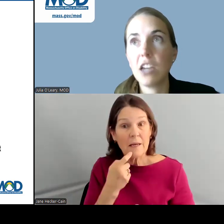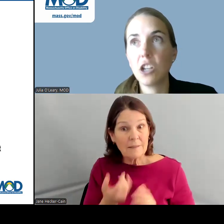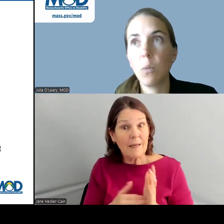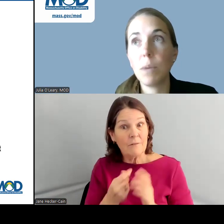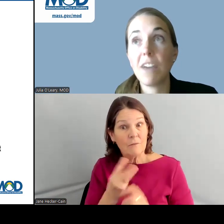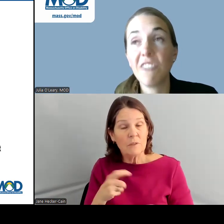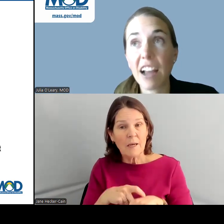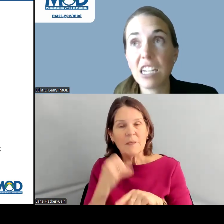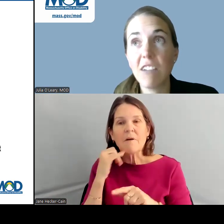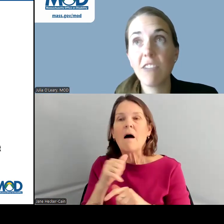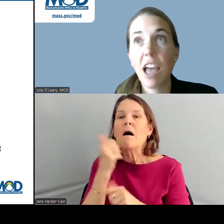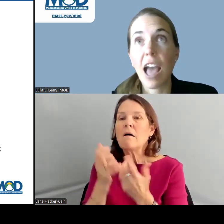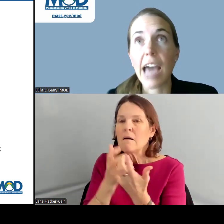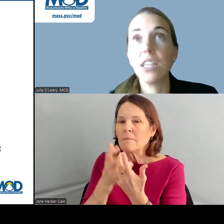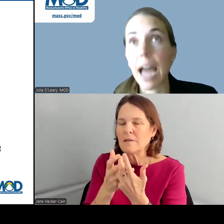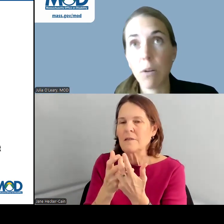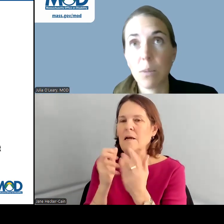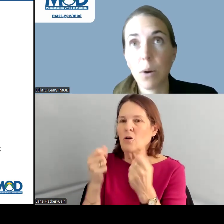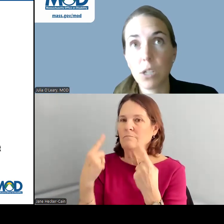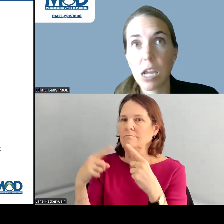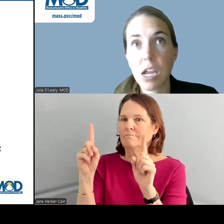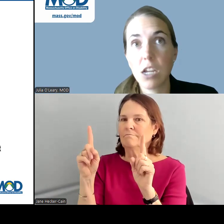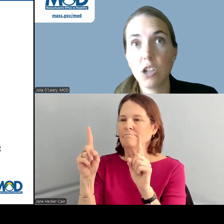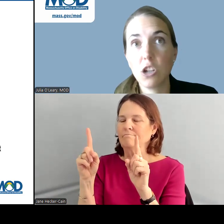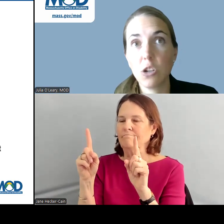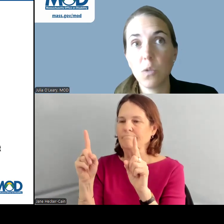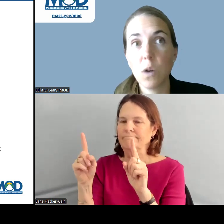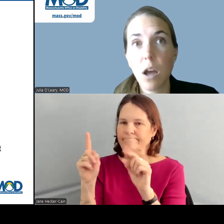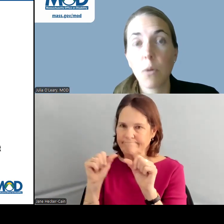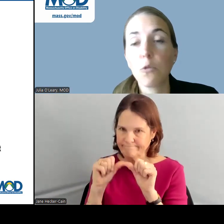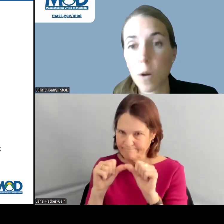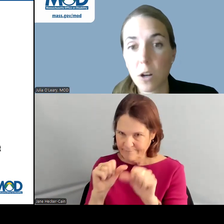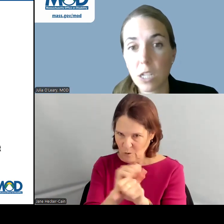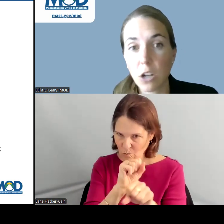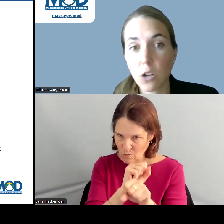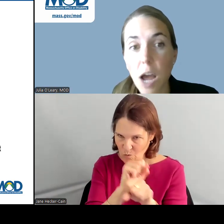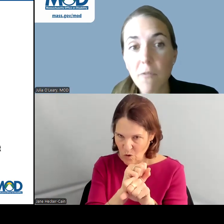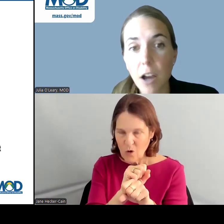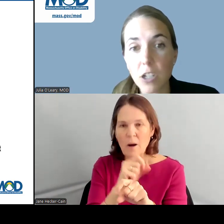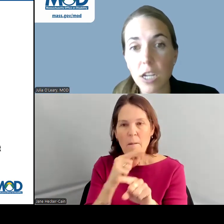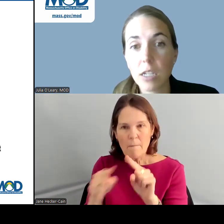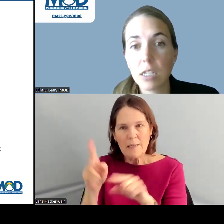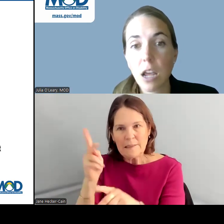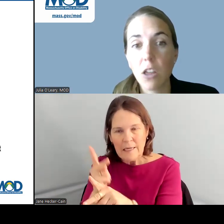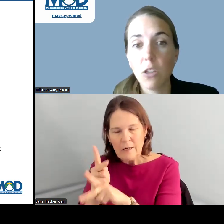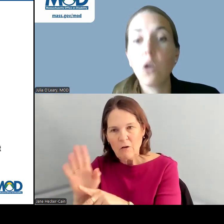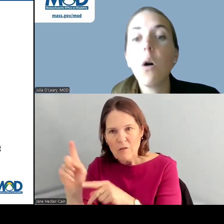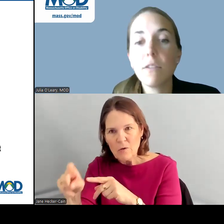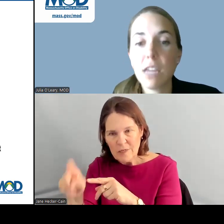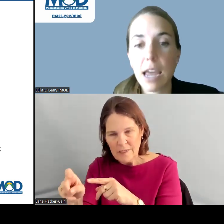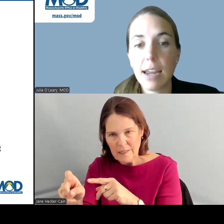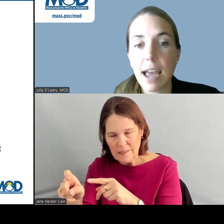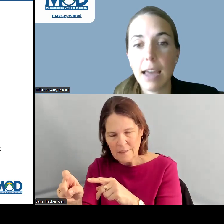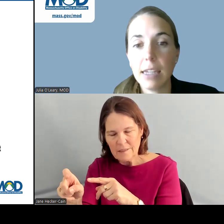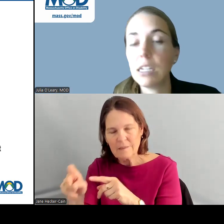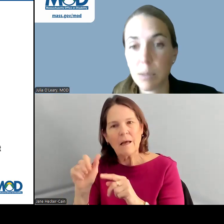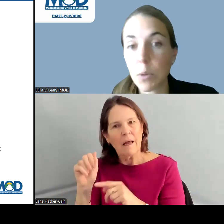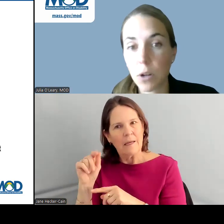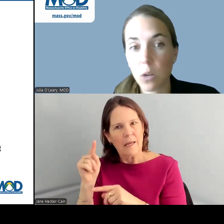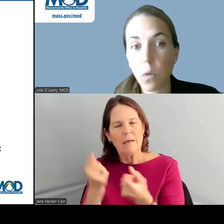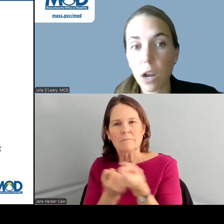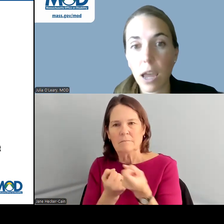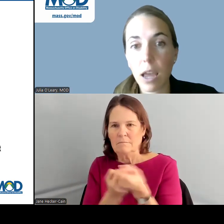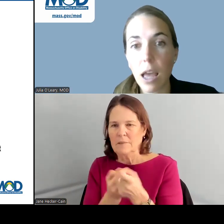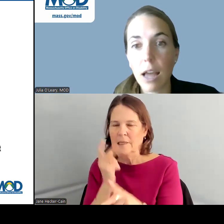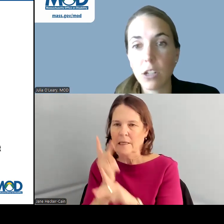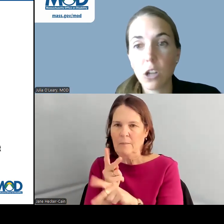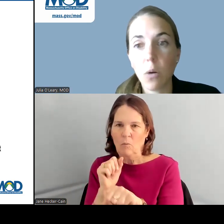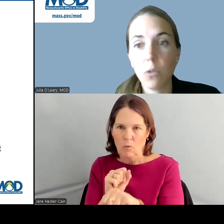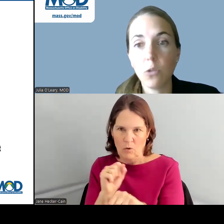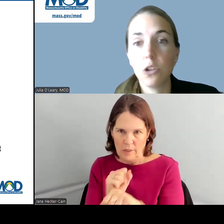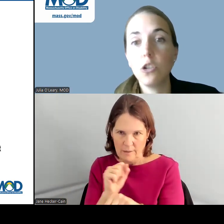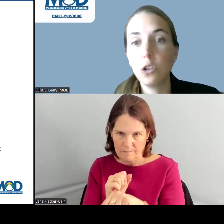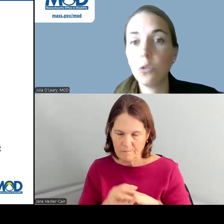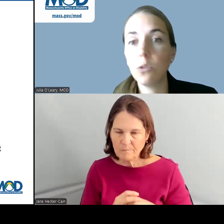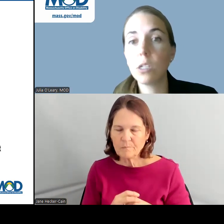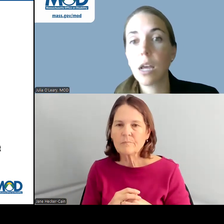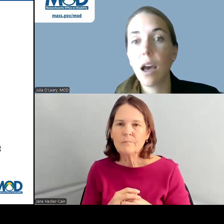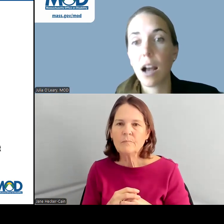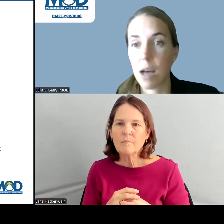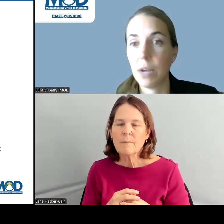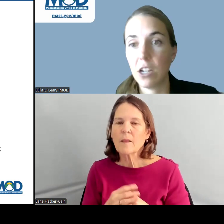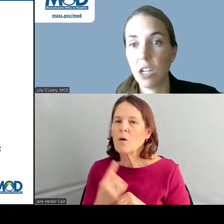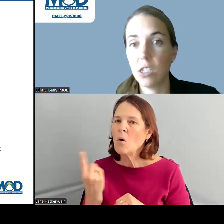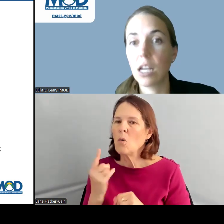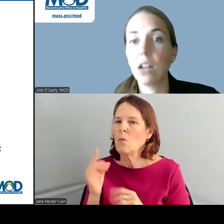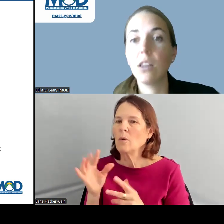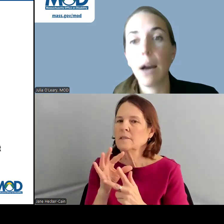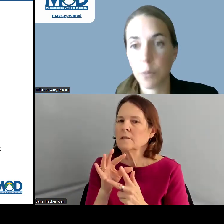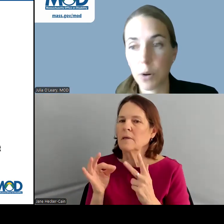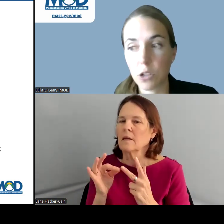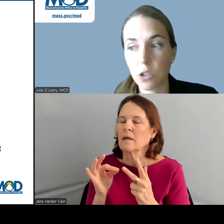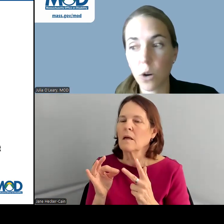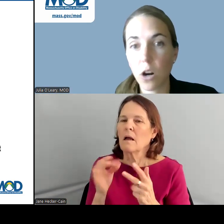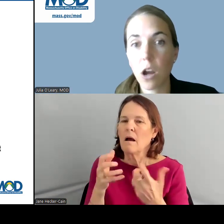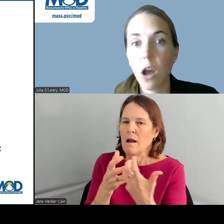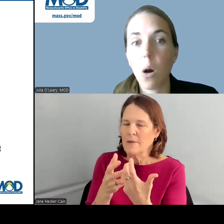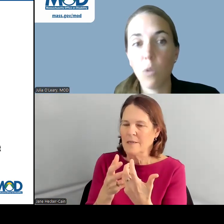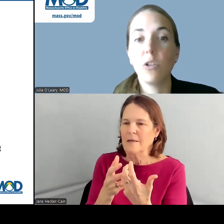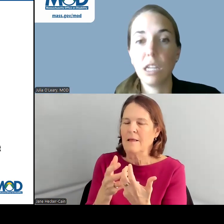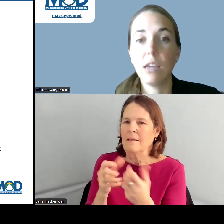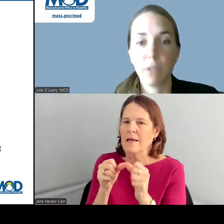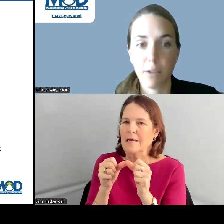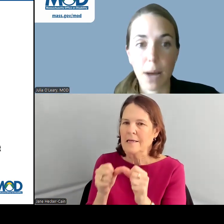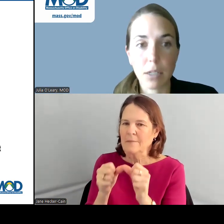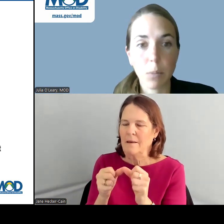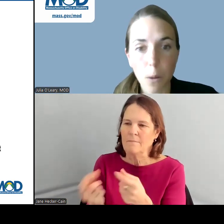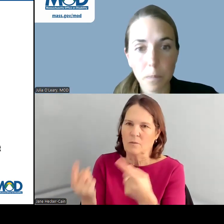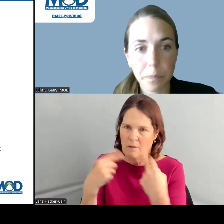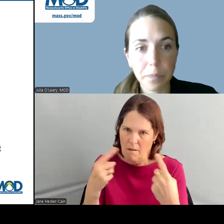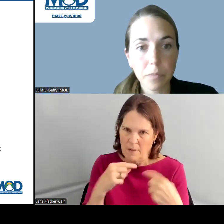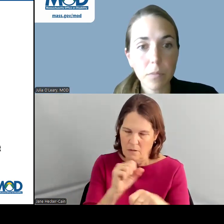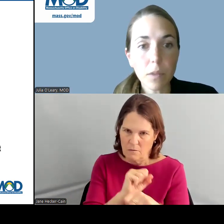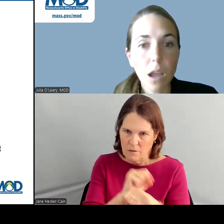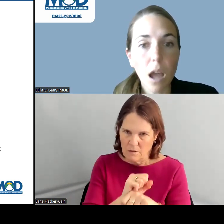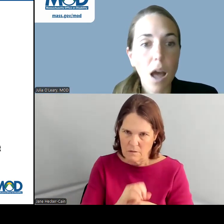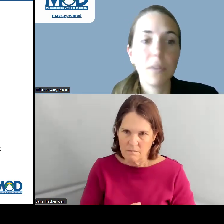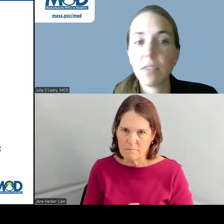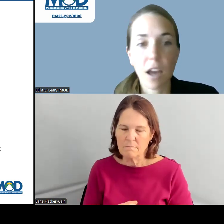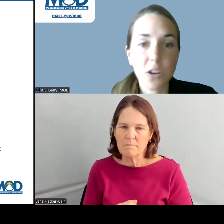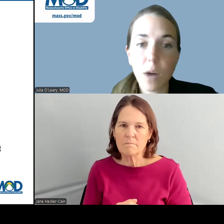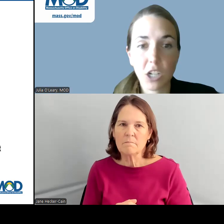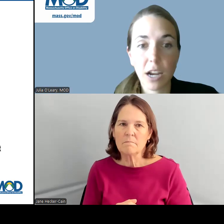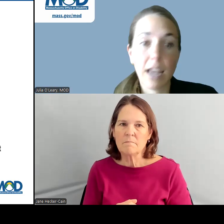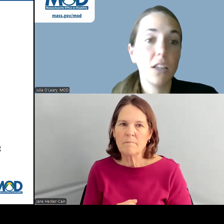And as I've said a few times, if there's another accommodation that will be effective in allowing the person to perform their essential job functions, the goal of the ADA is to keep the person working and so you should choose accommodations that allow the person to work over leave, if possible.